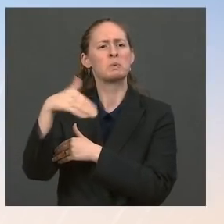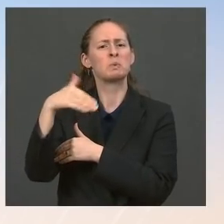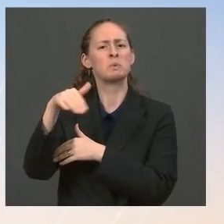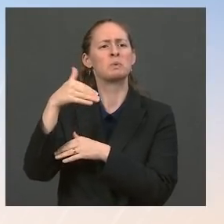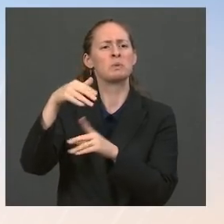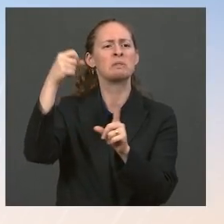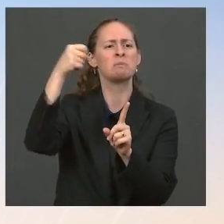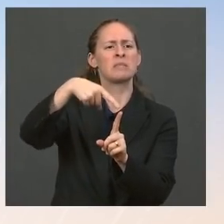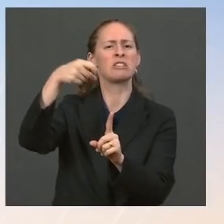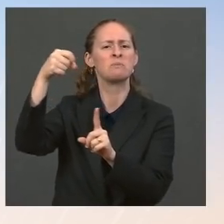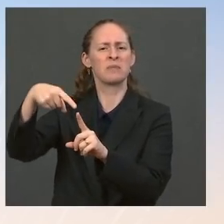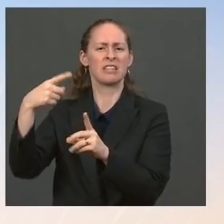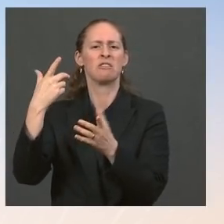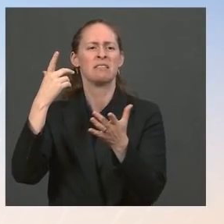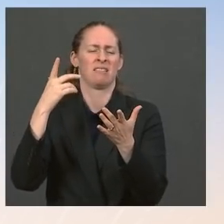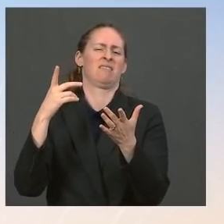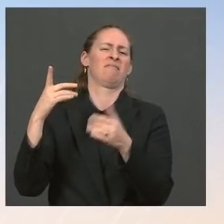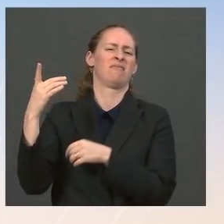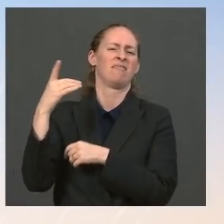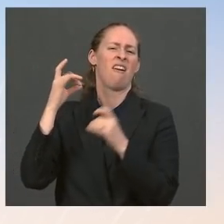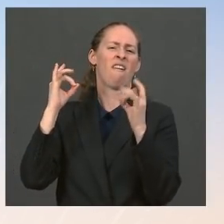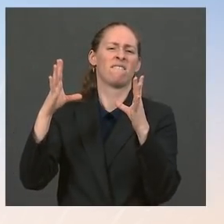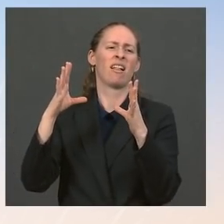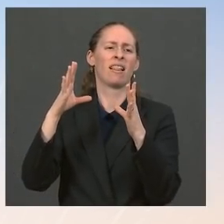ongoing battle against systemic racism.